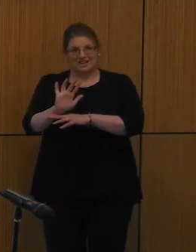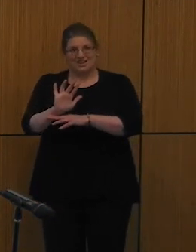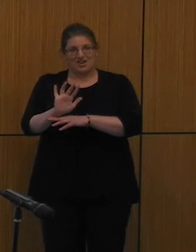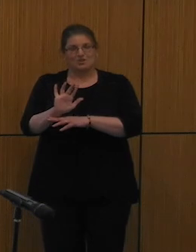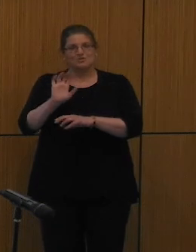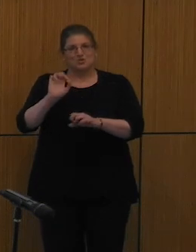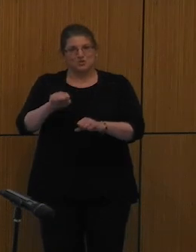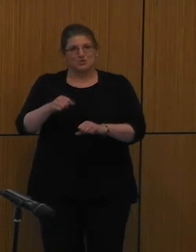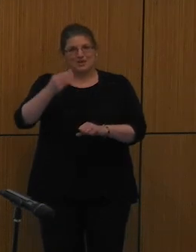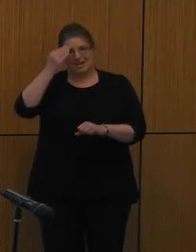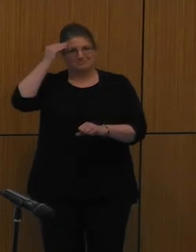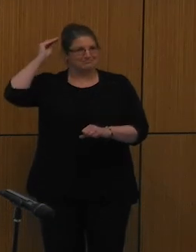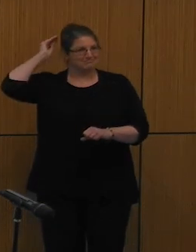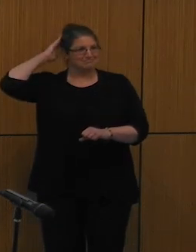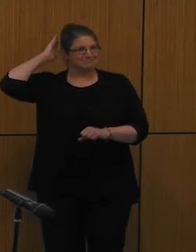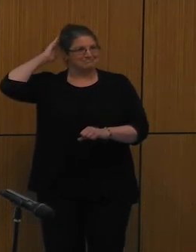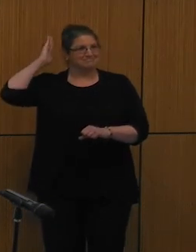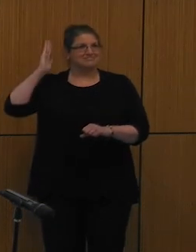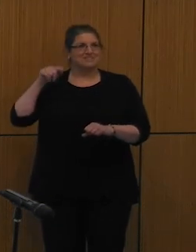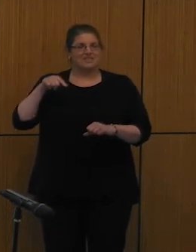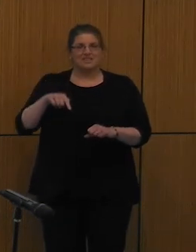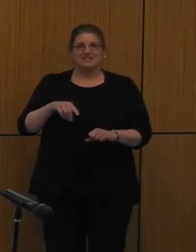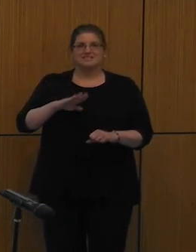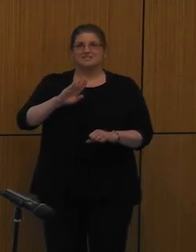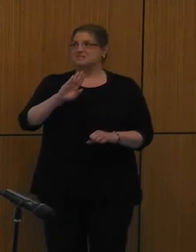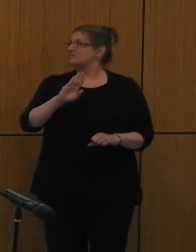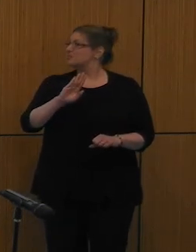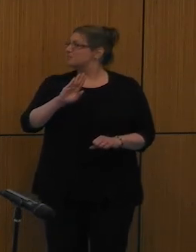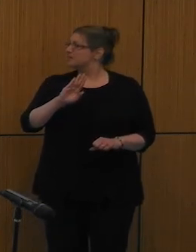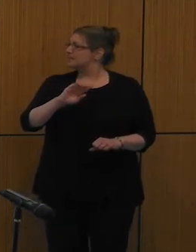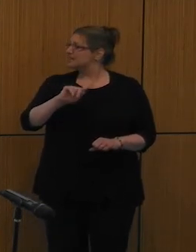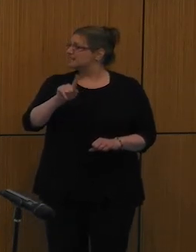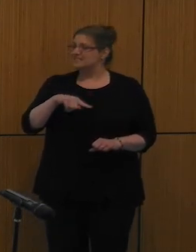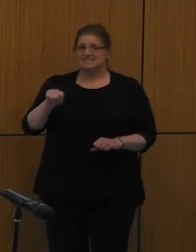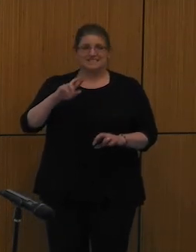So this is going to be the bees reaction, the, chemical reaction